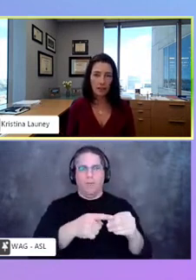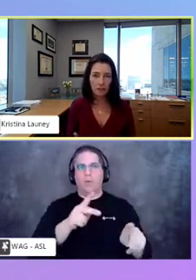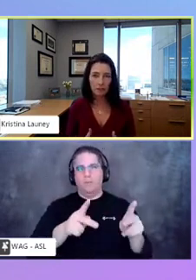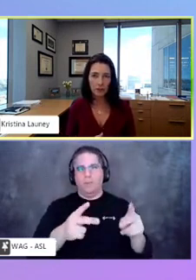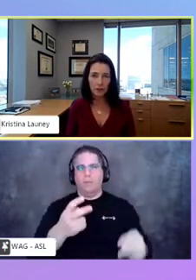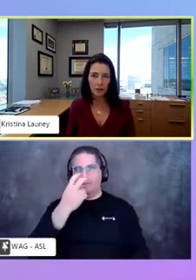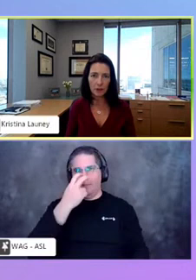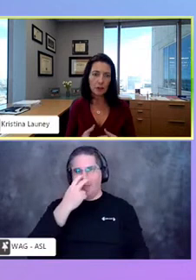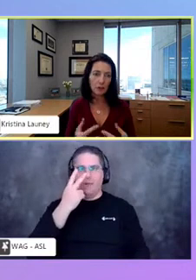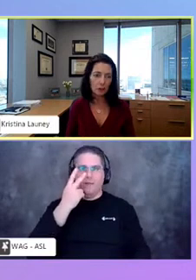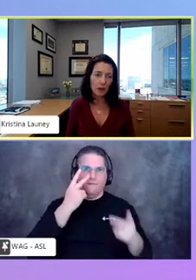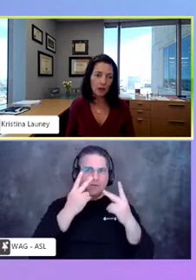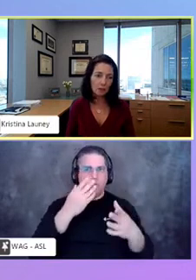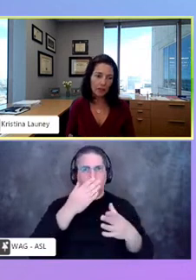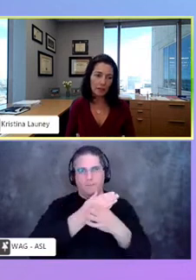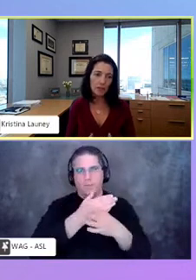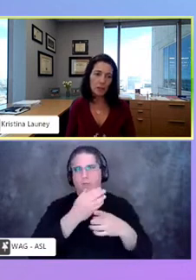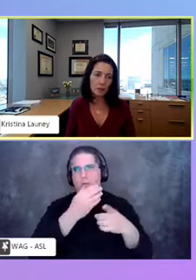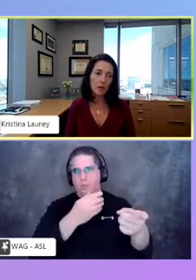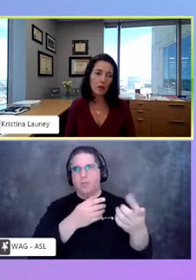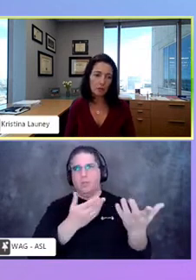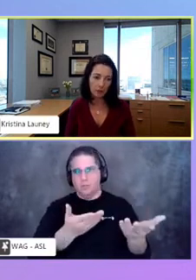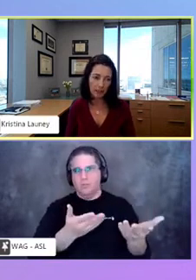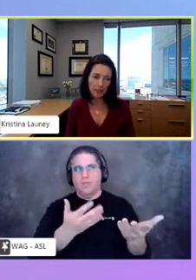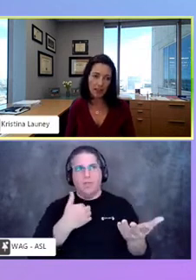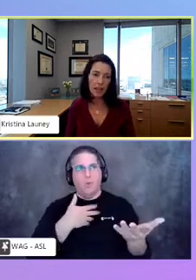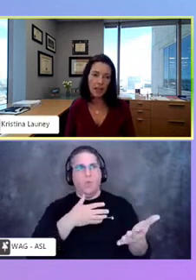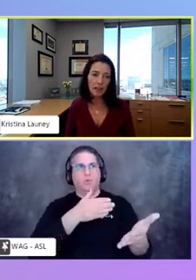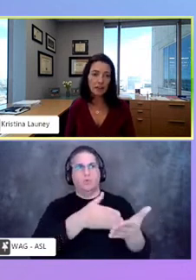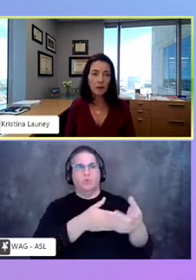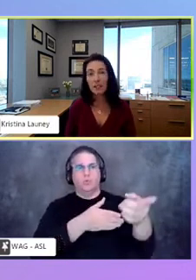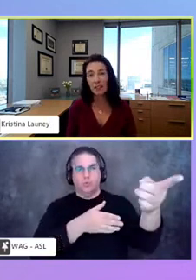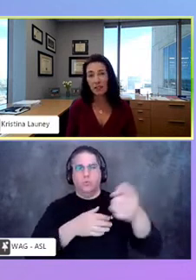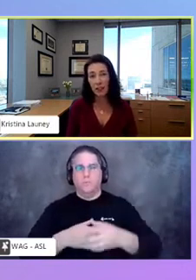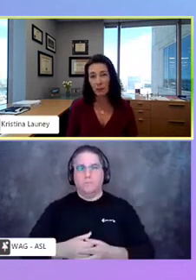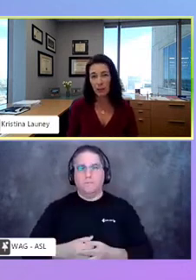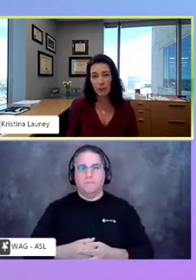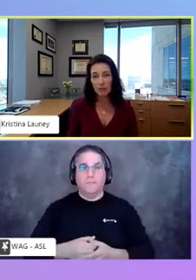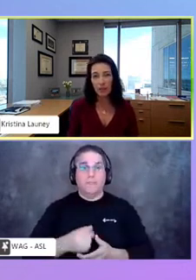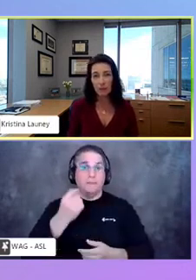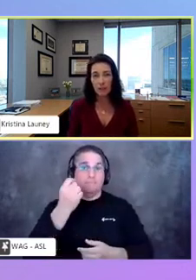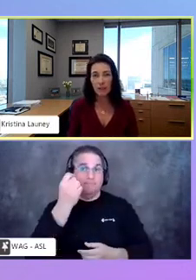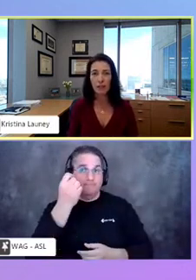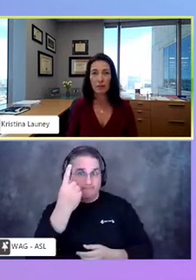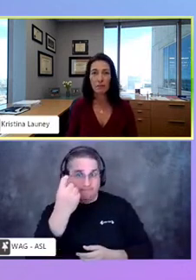and more come up but still not nearly in the quantity that we see cases being brought with